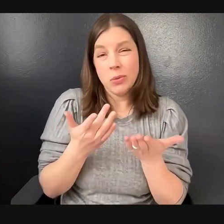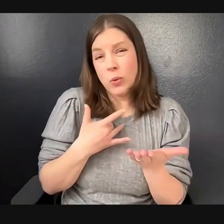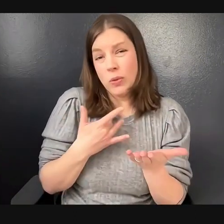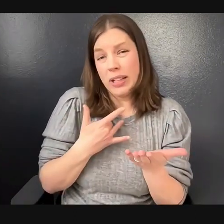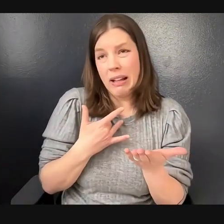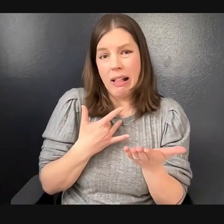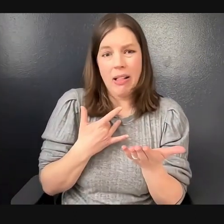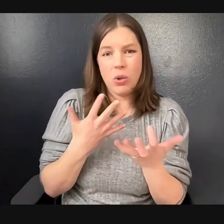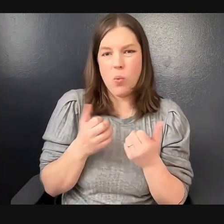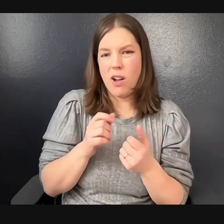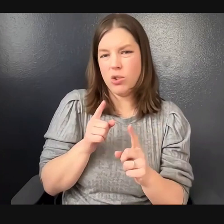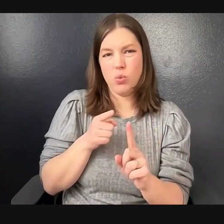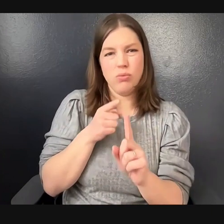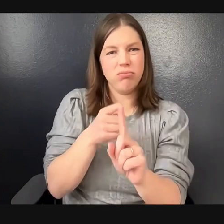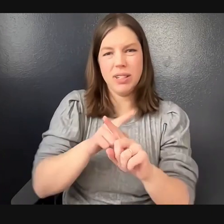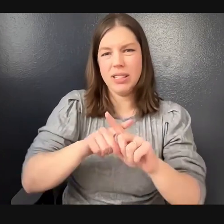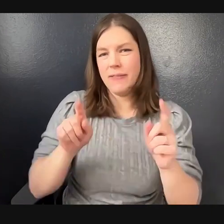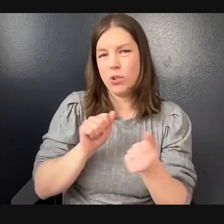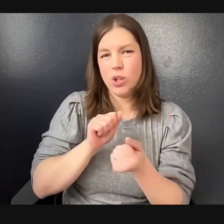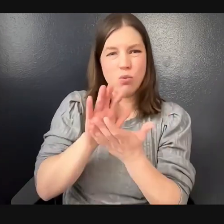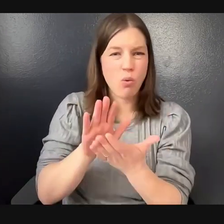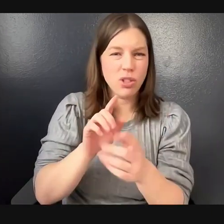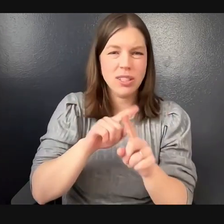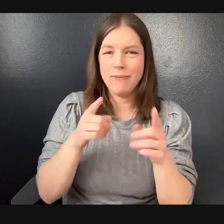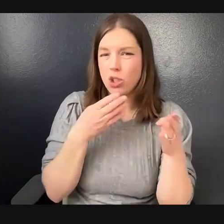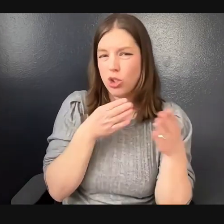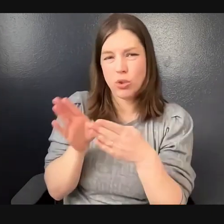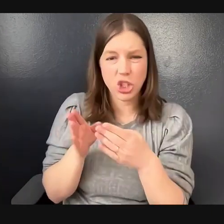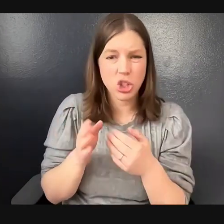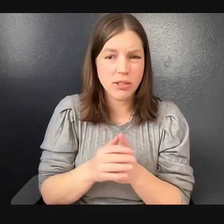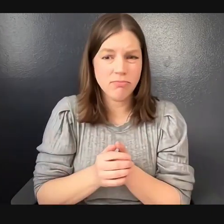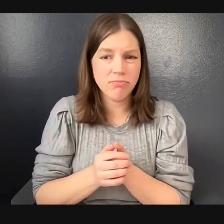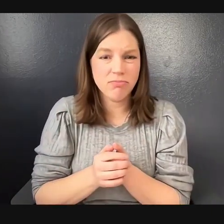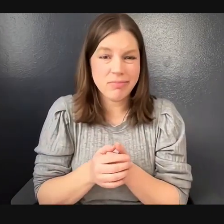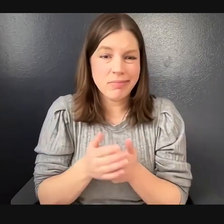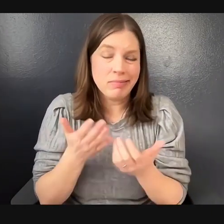Thirdly, you may feel the need to go in a completely different direction,